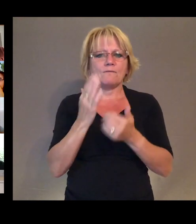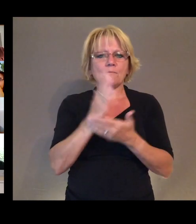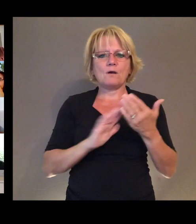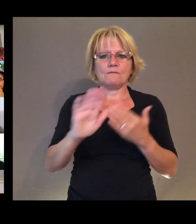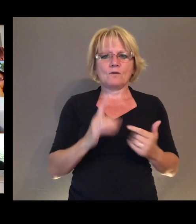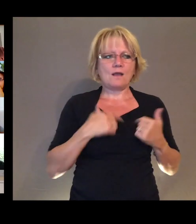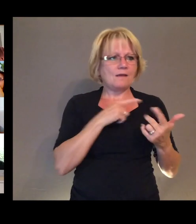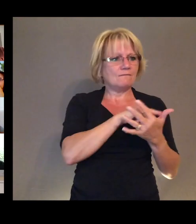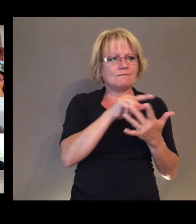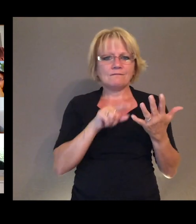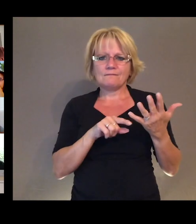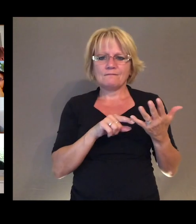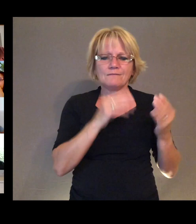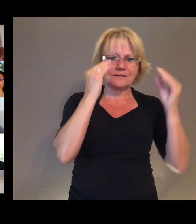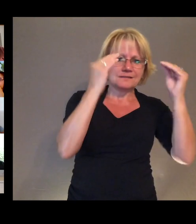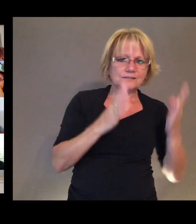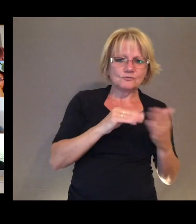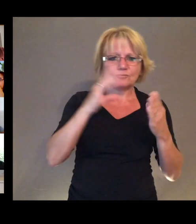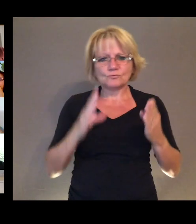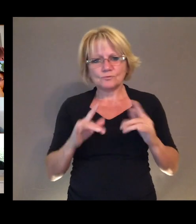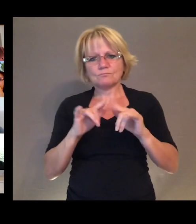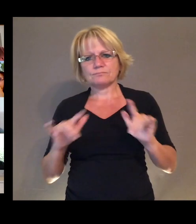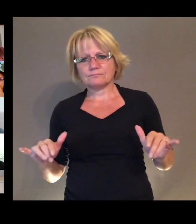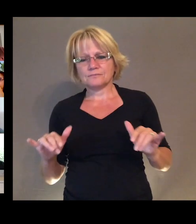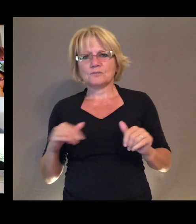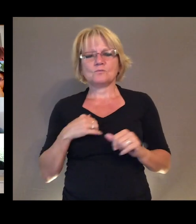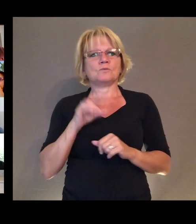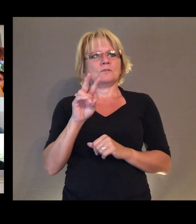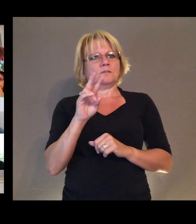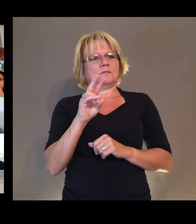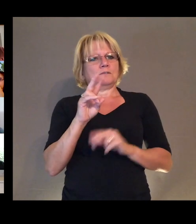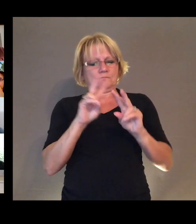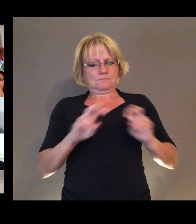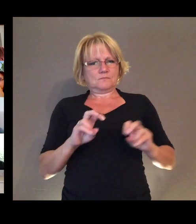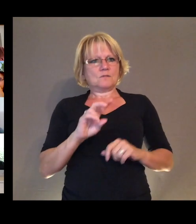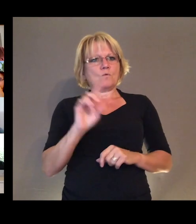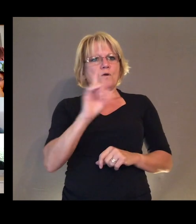and unflinchingly looking at our situation and then say, where is my pathway? How am I an agent for change?